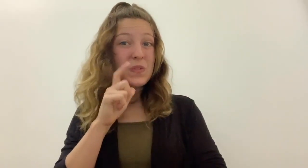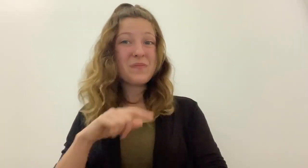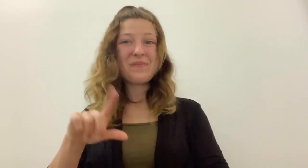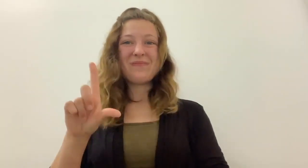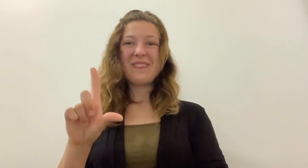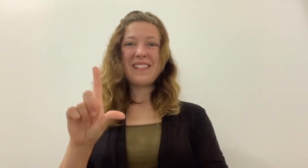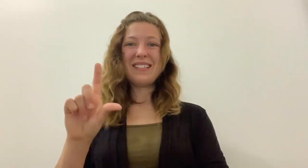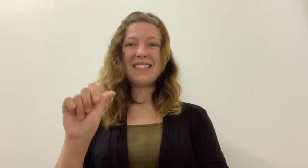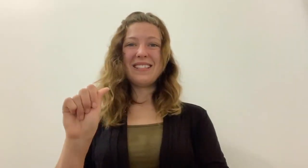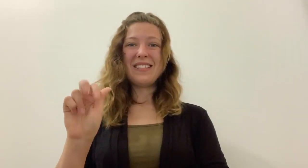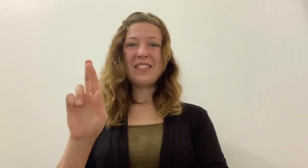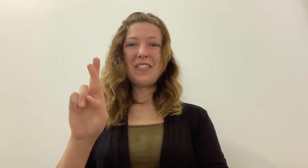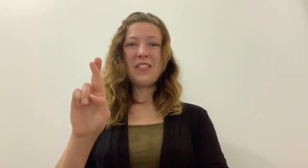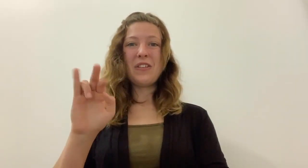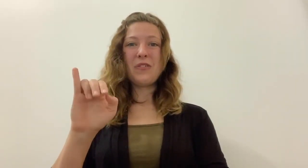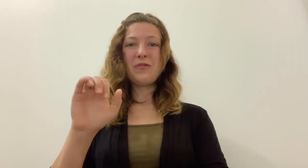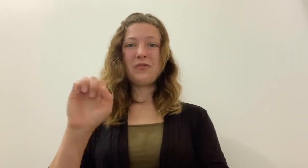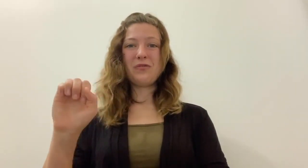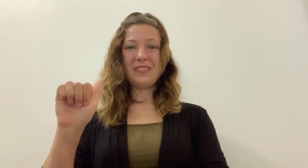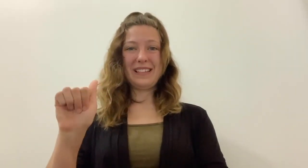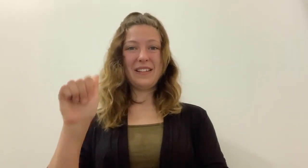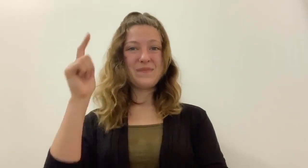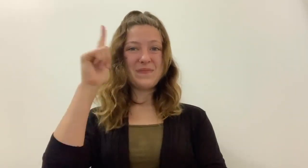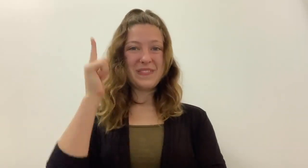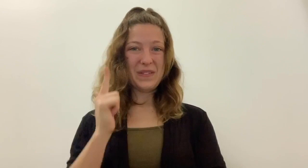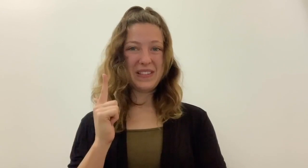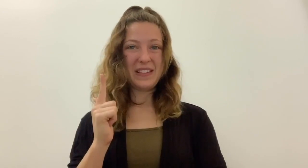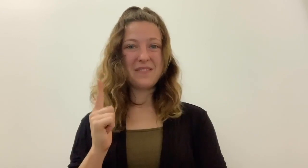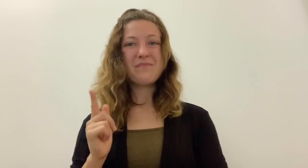And that goes to Larissa.